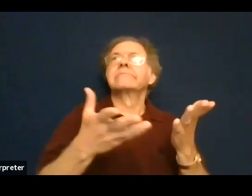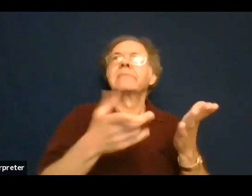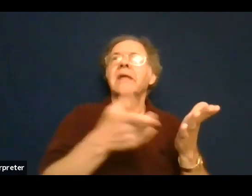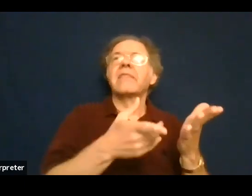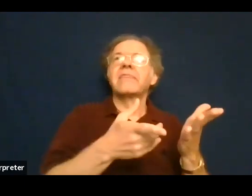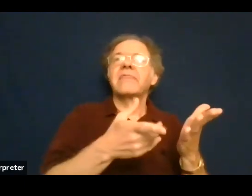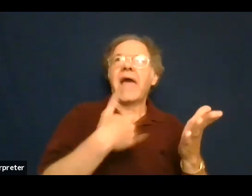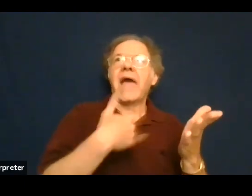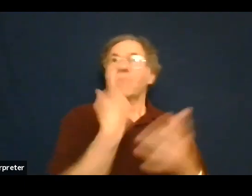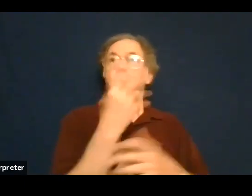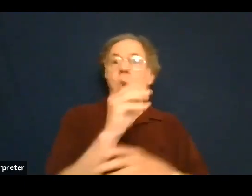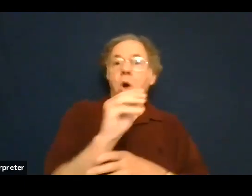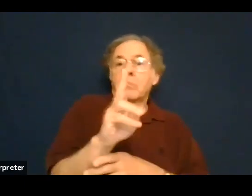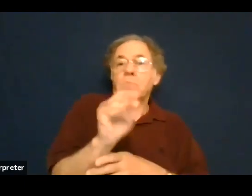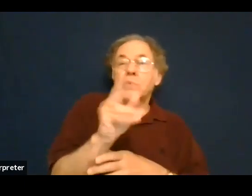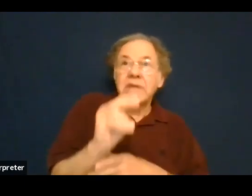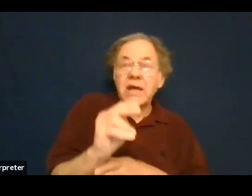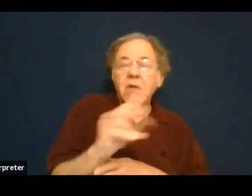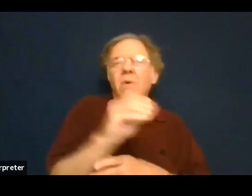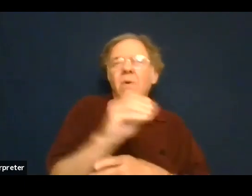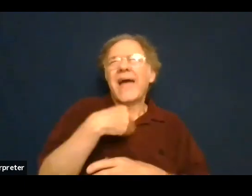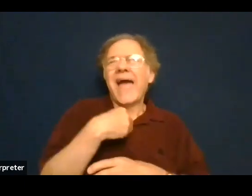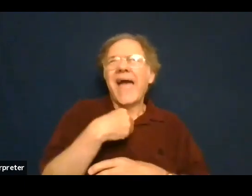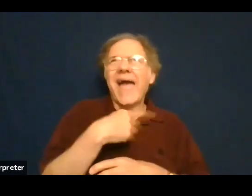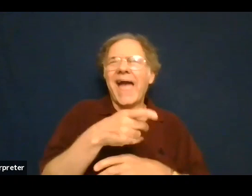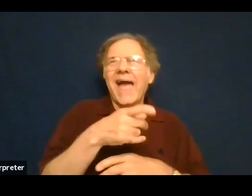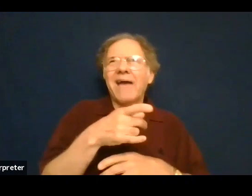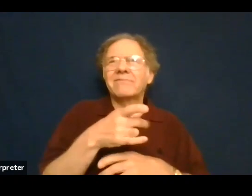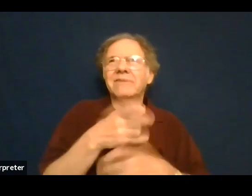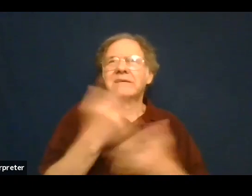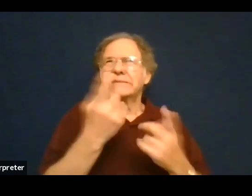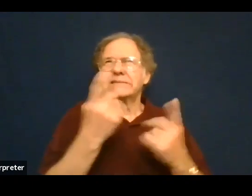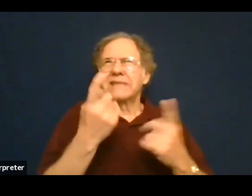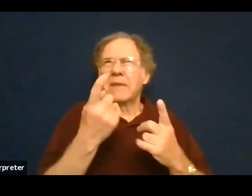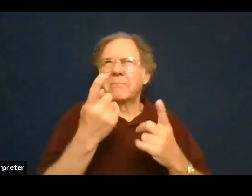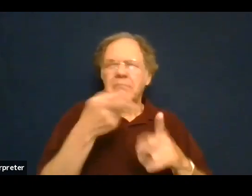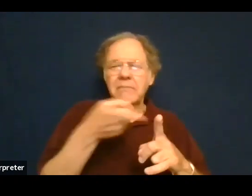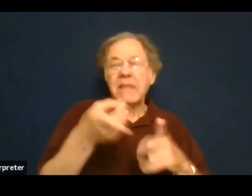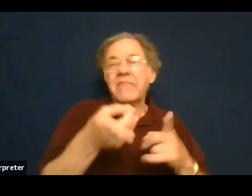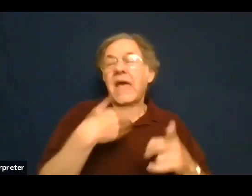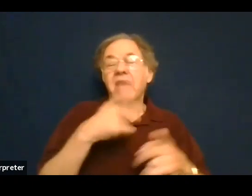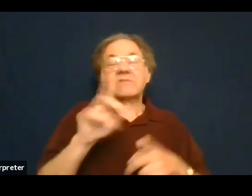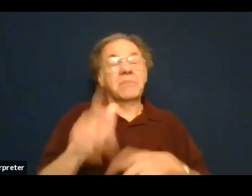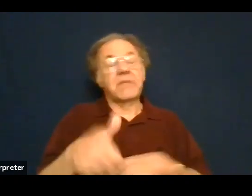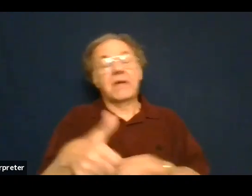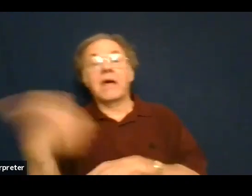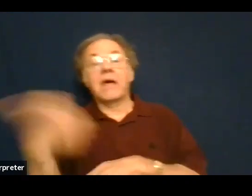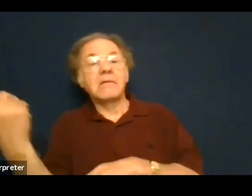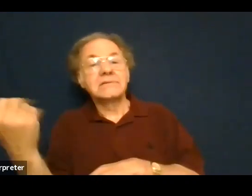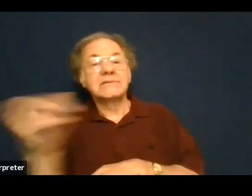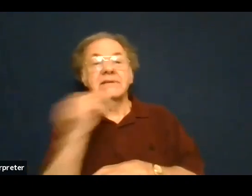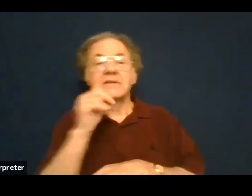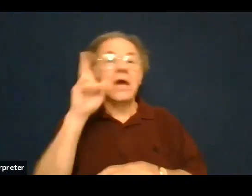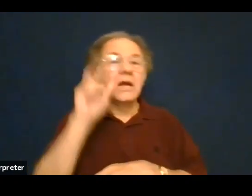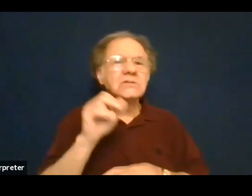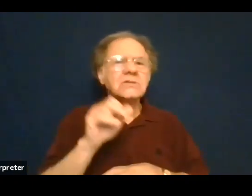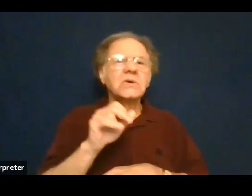or they have a variant unclear significance, and it turns out they actually may have something else. So it really speaks to the necessity to have,